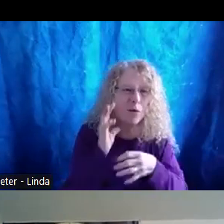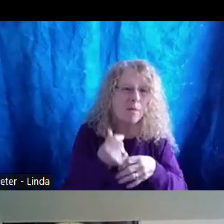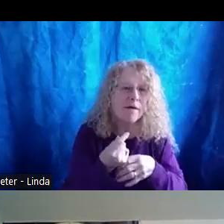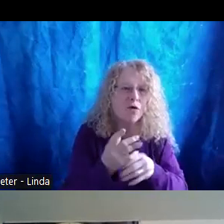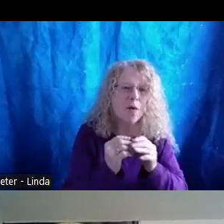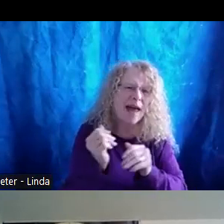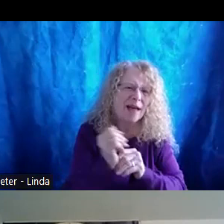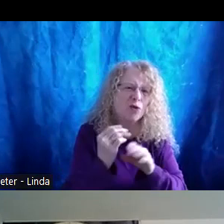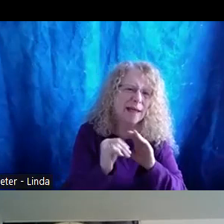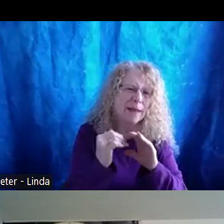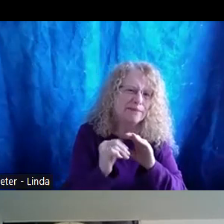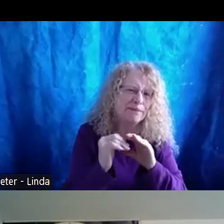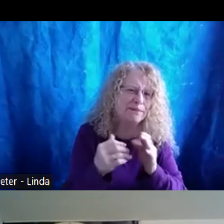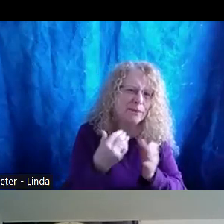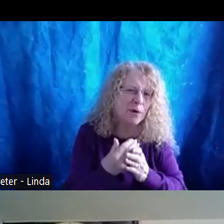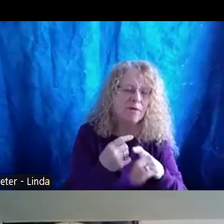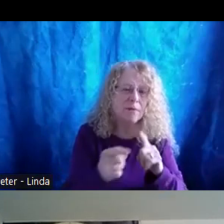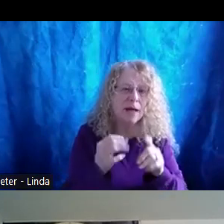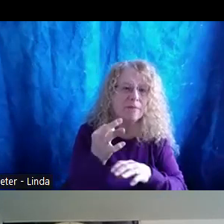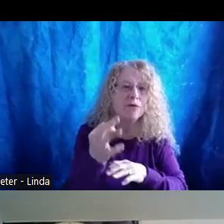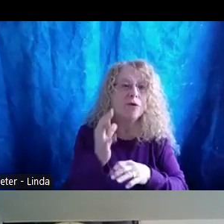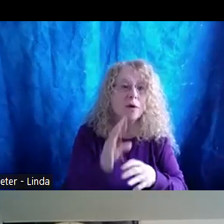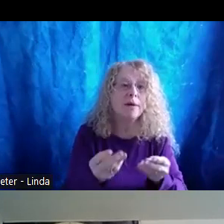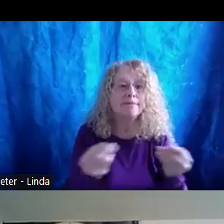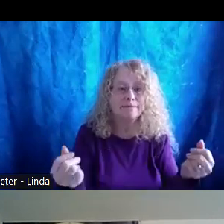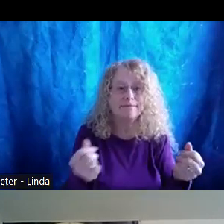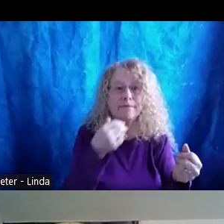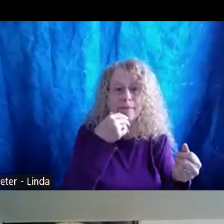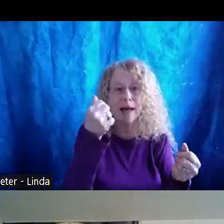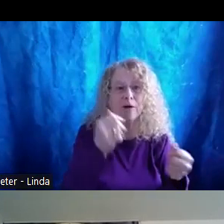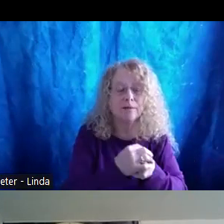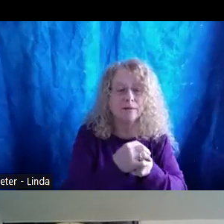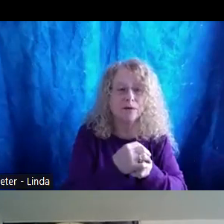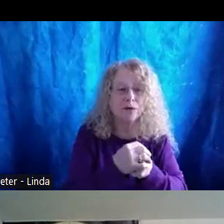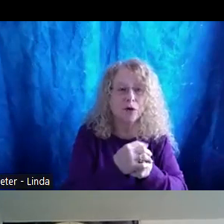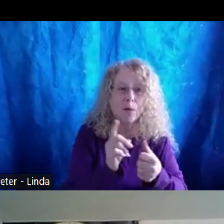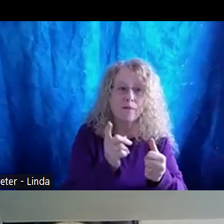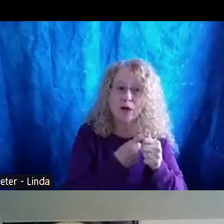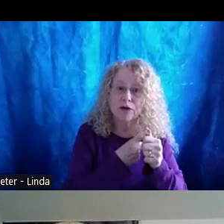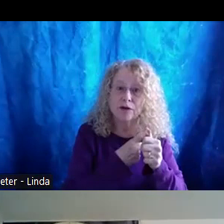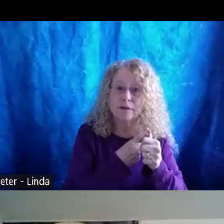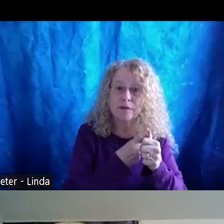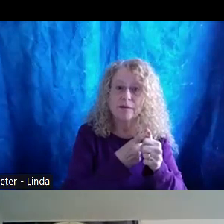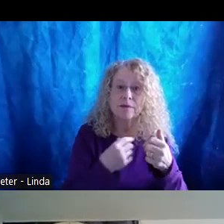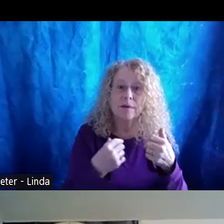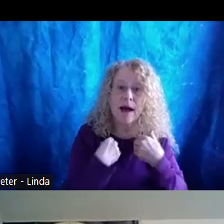BETTER IN THE LONG RUN. UP FIRST TODAY WE HAVE A PARTNER INTRODUCTION.